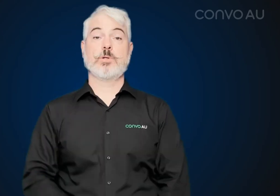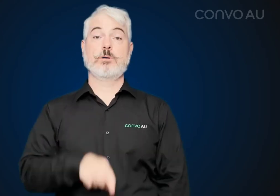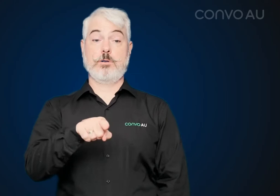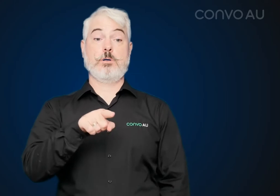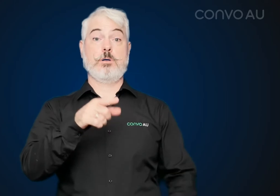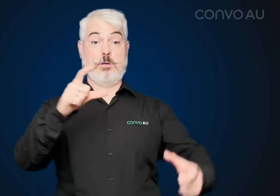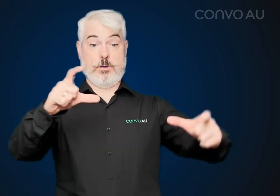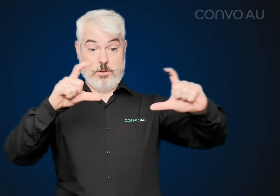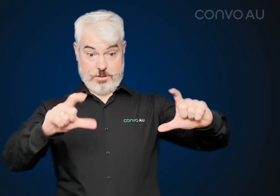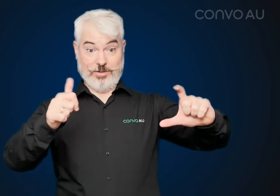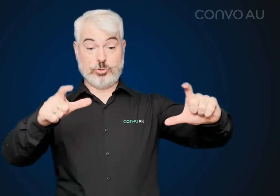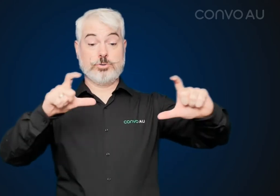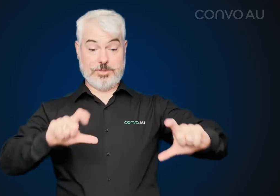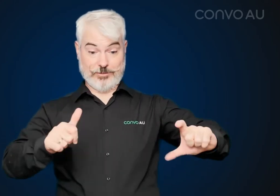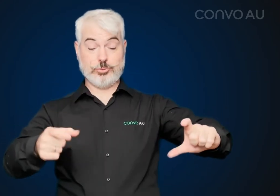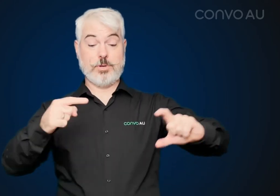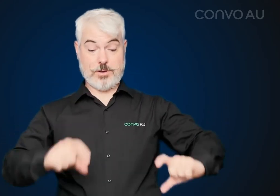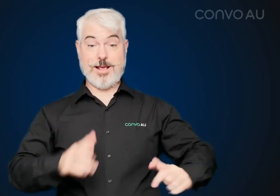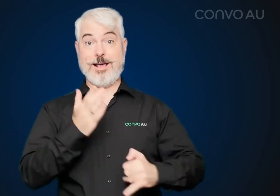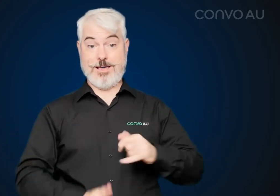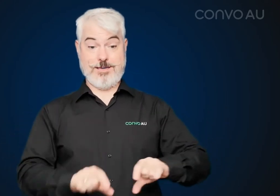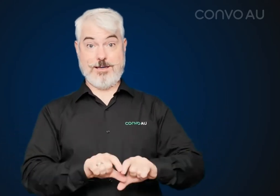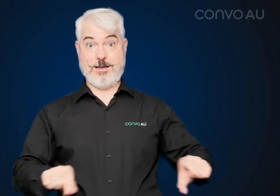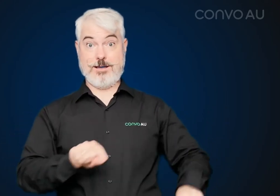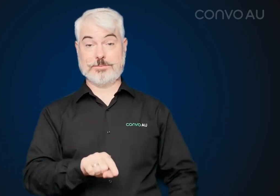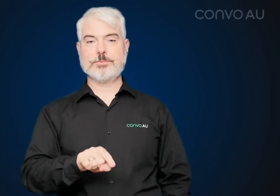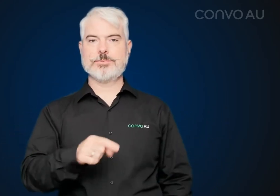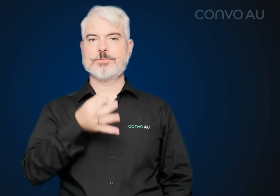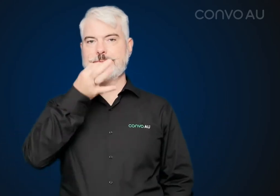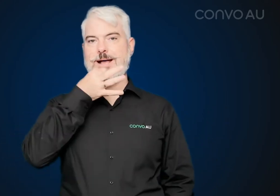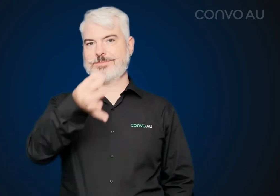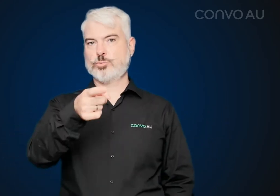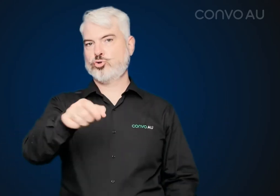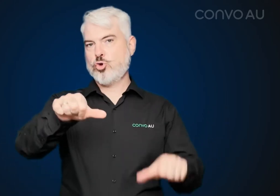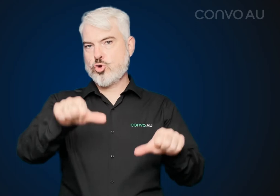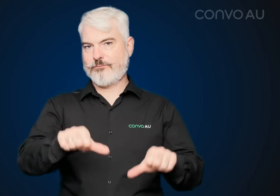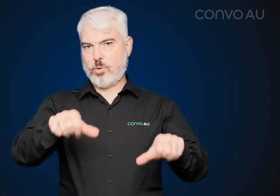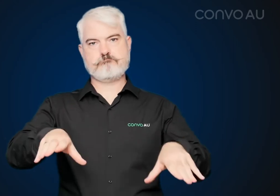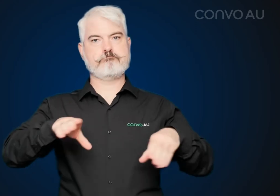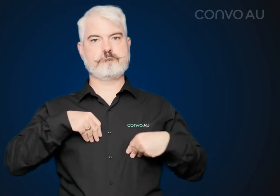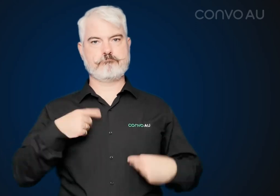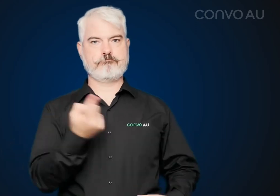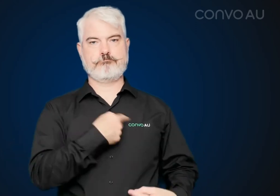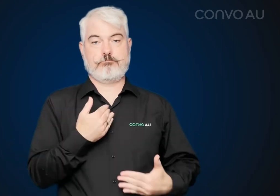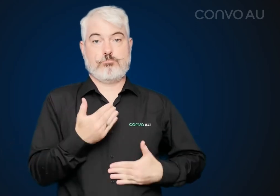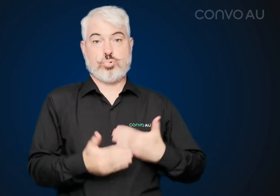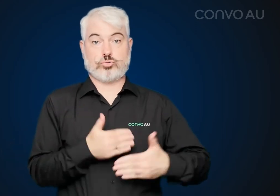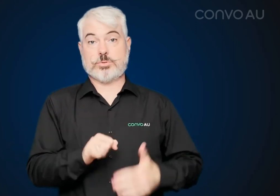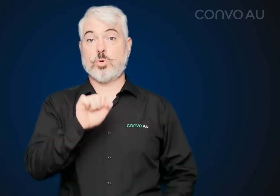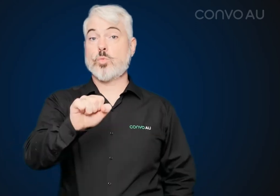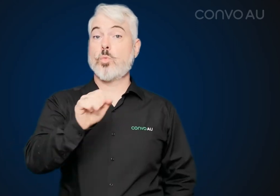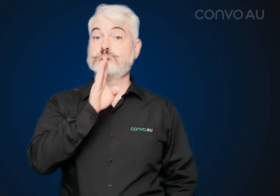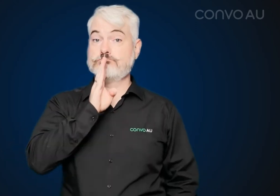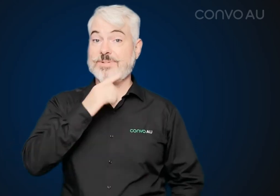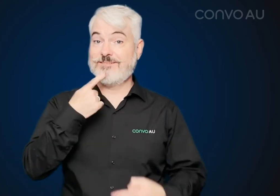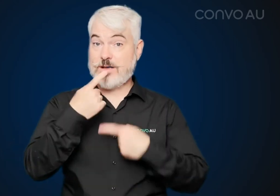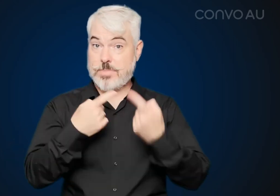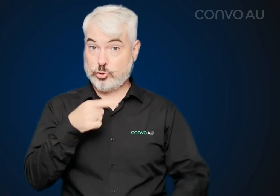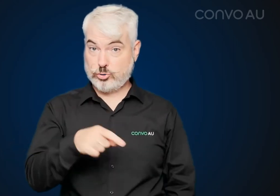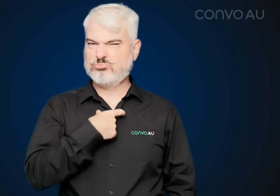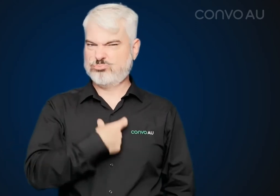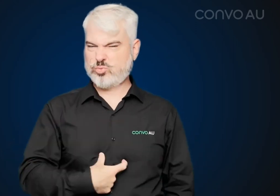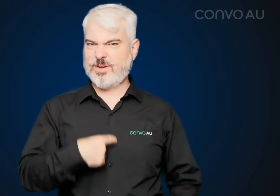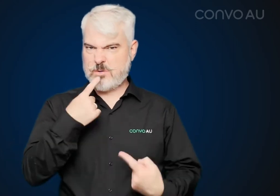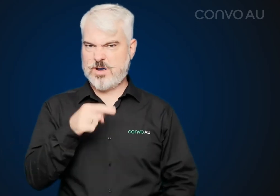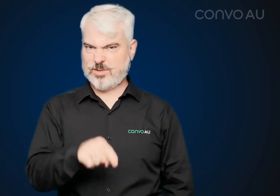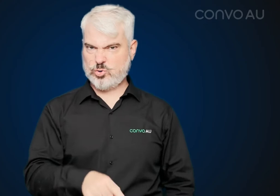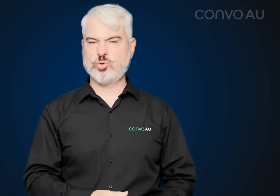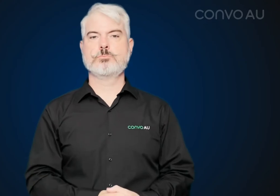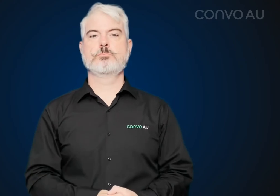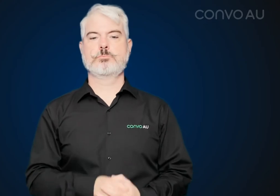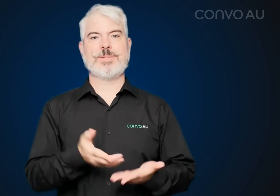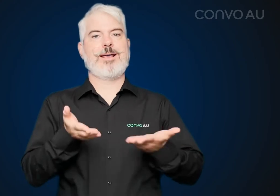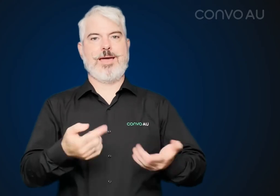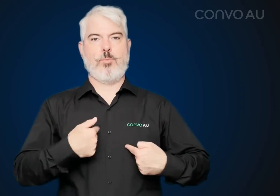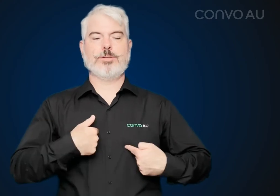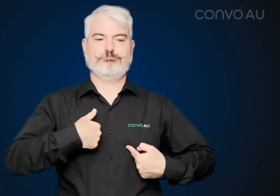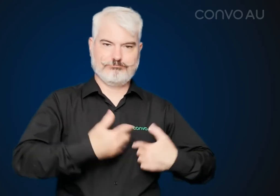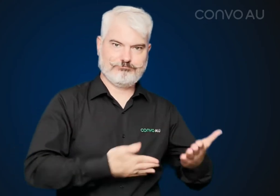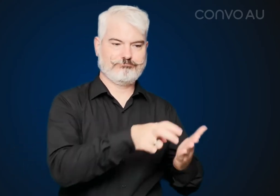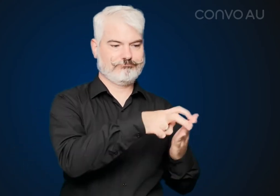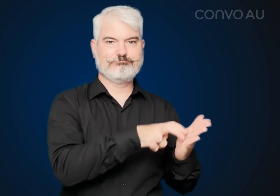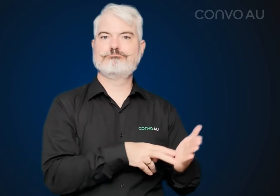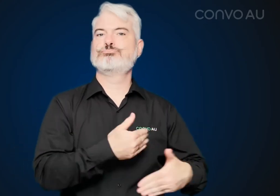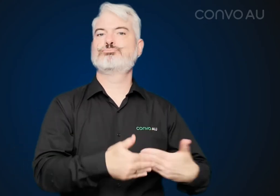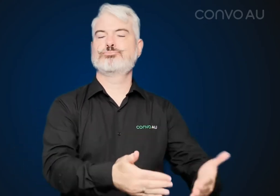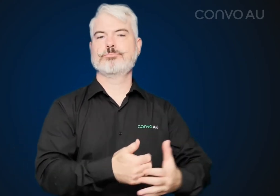Next, you need to confirm you allow us to process your information to give you access to our services